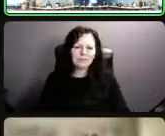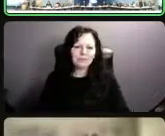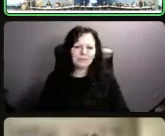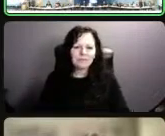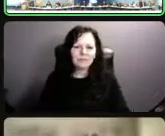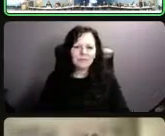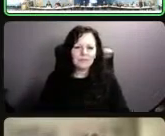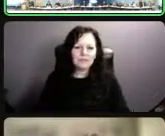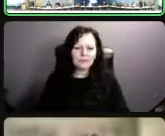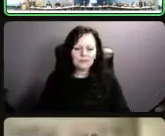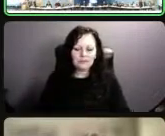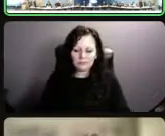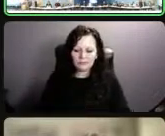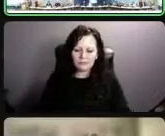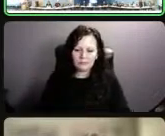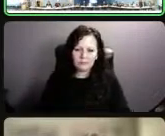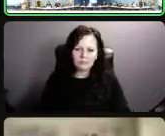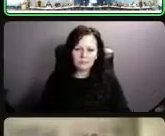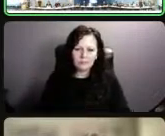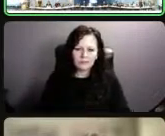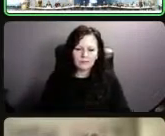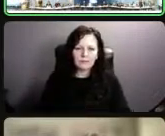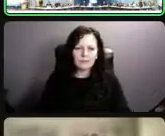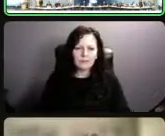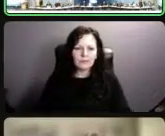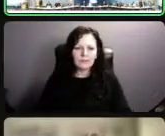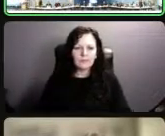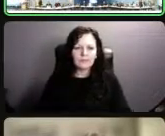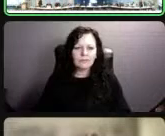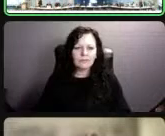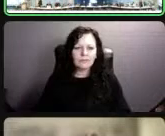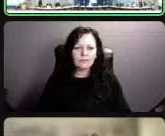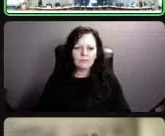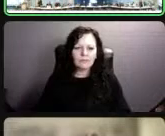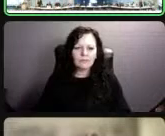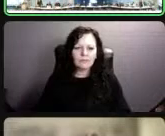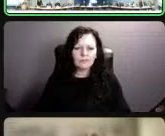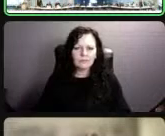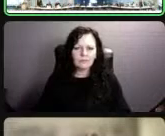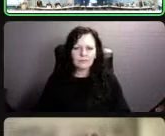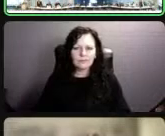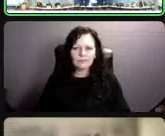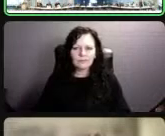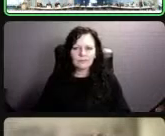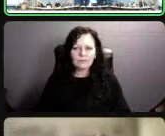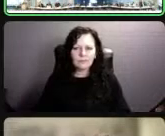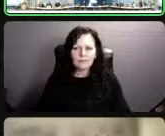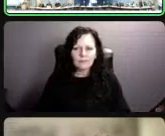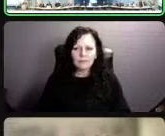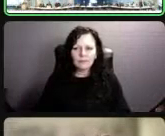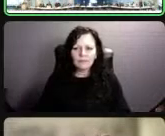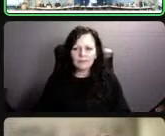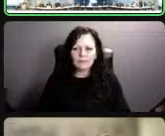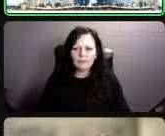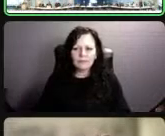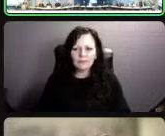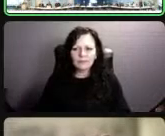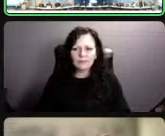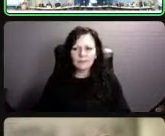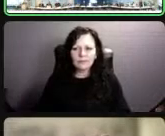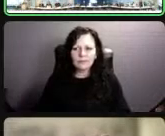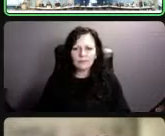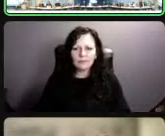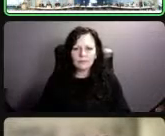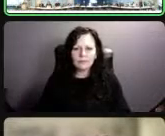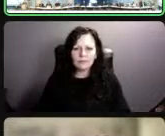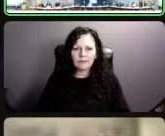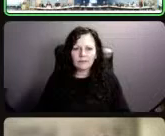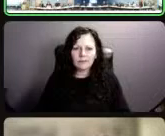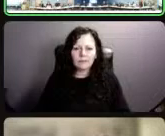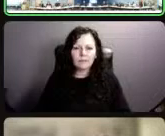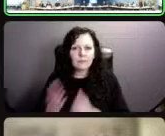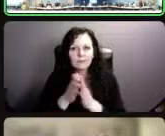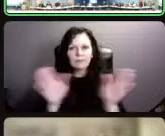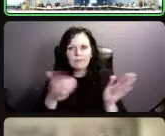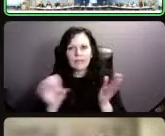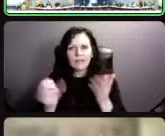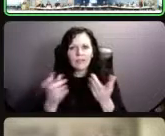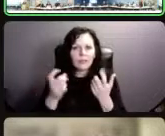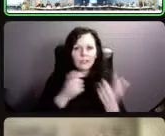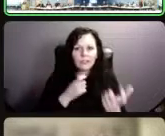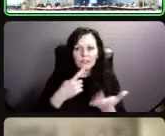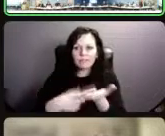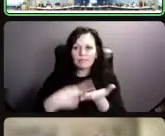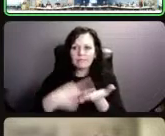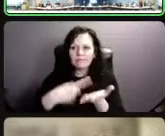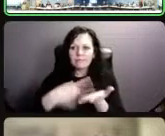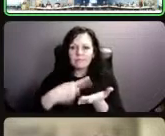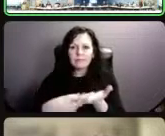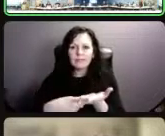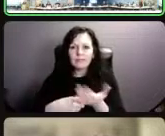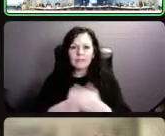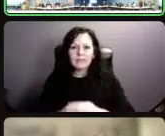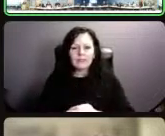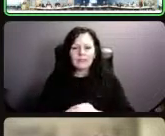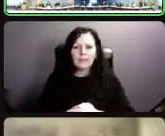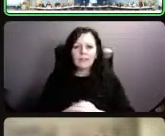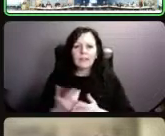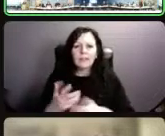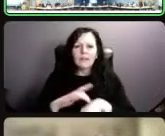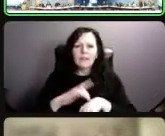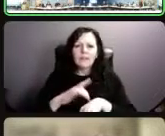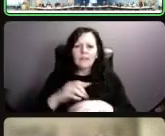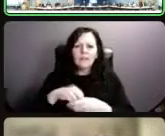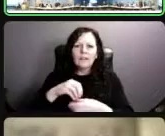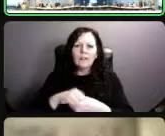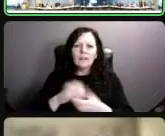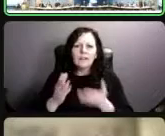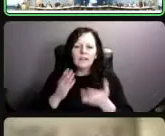WITH THAT I'LL TURN IT BACK